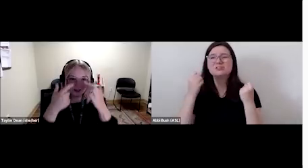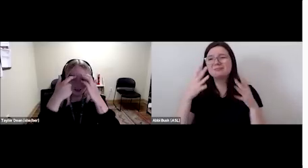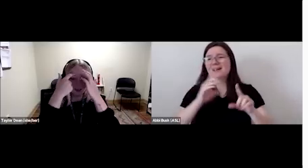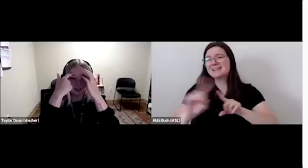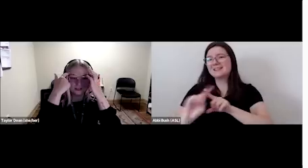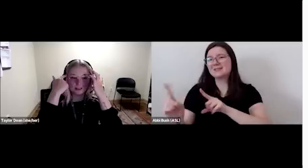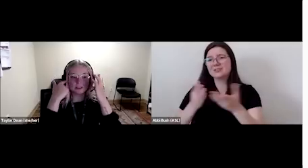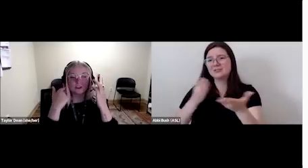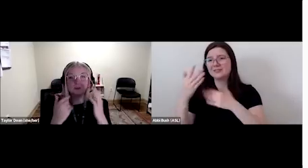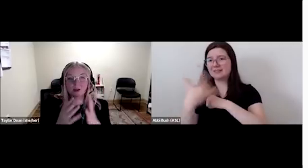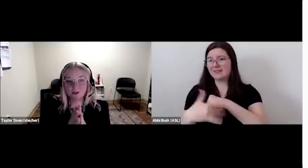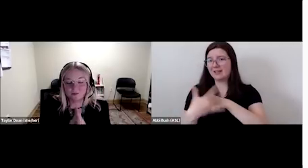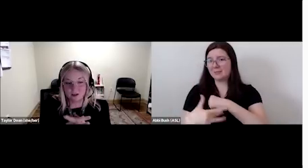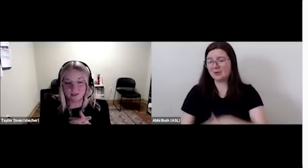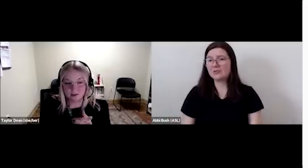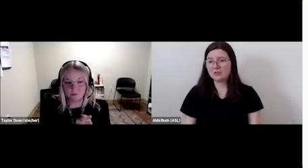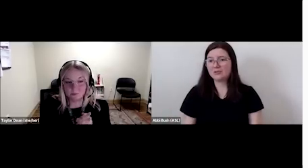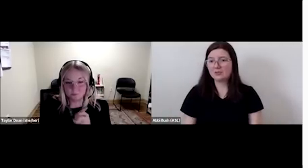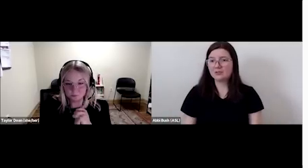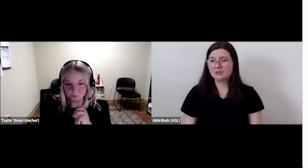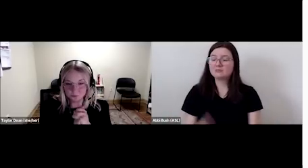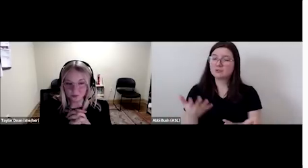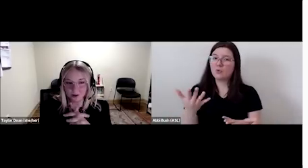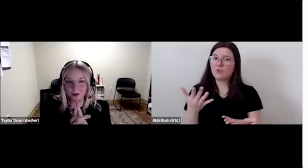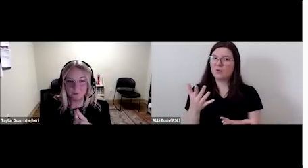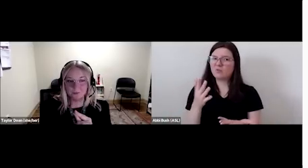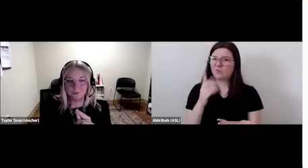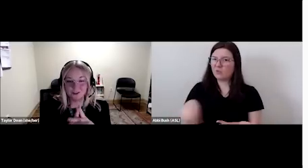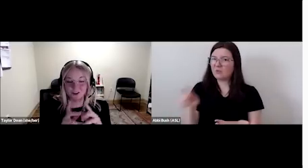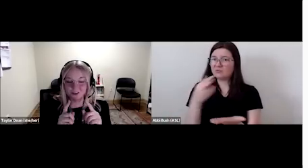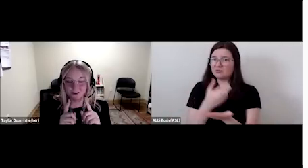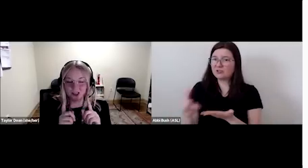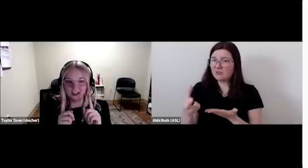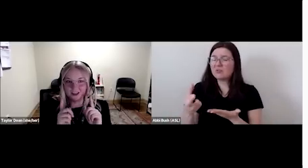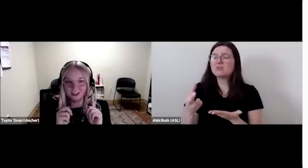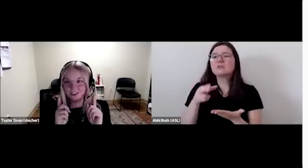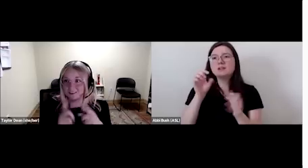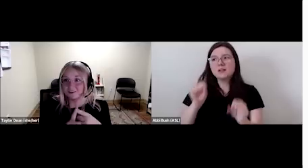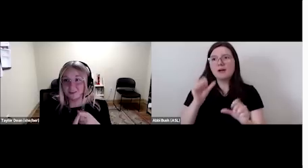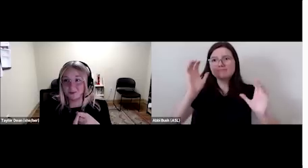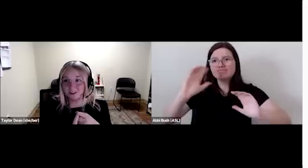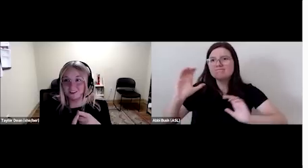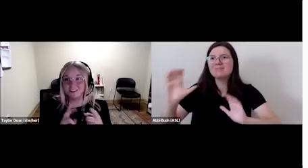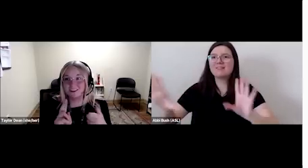and it's just a matter of finding them. There's also lots of Facebook pages